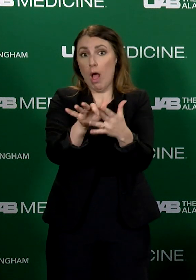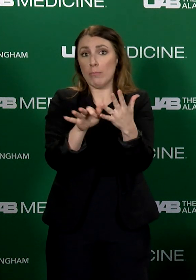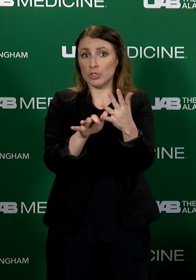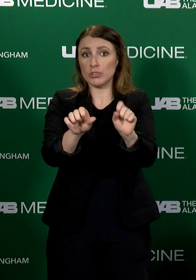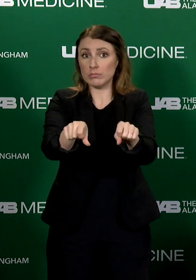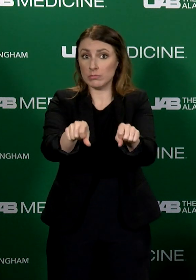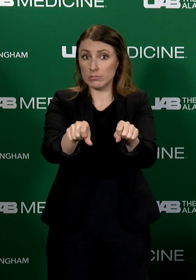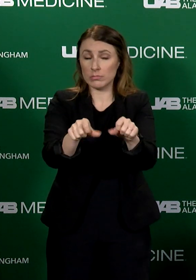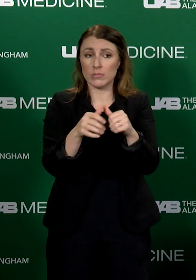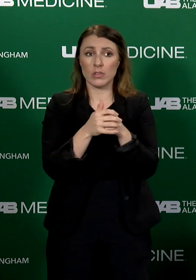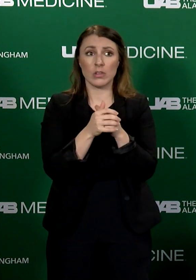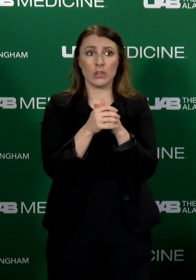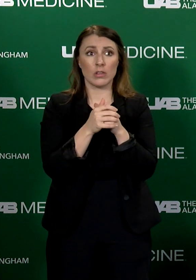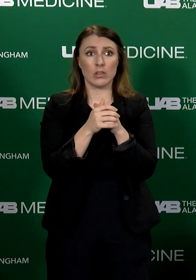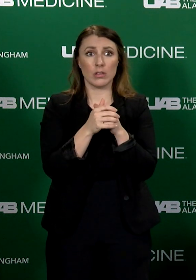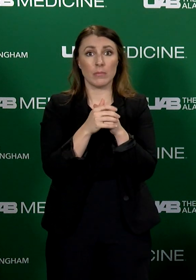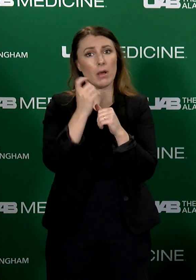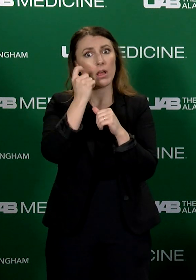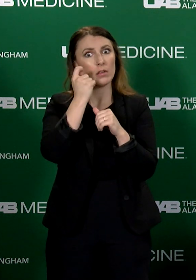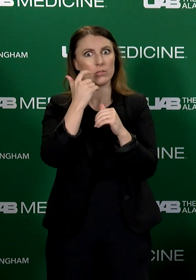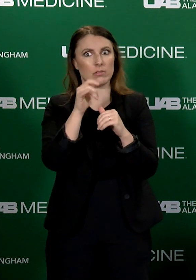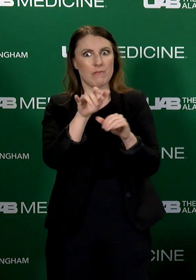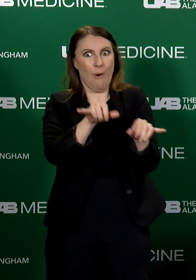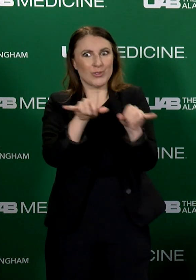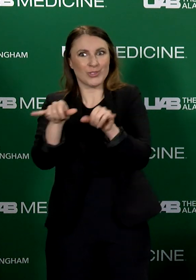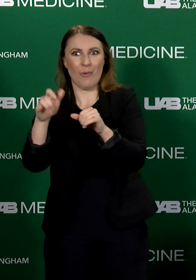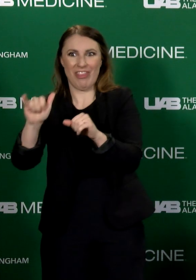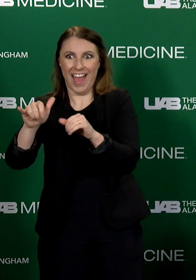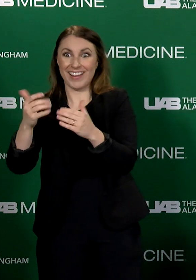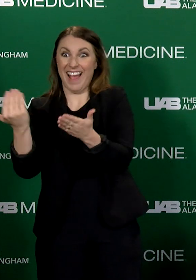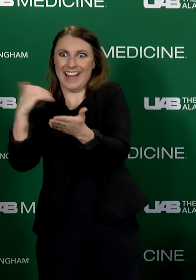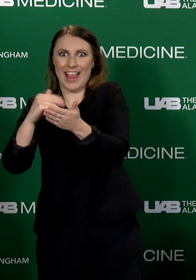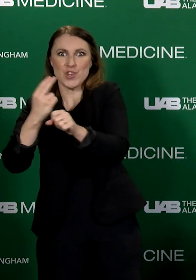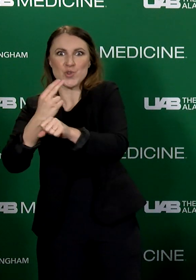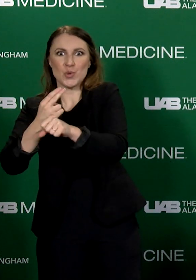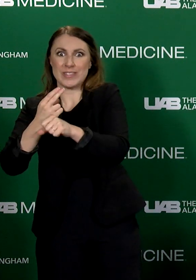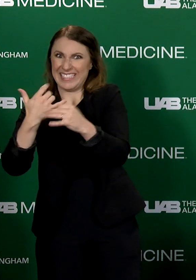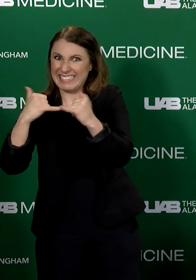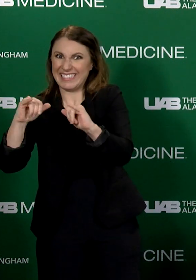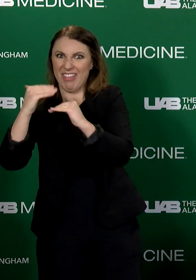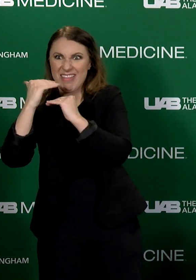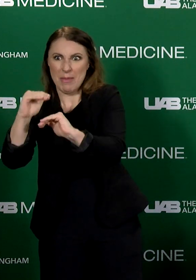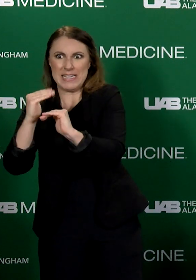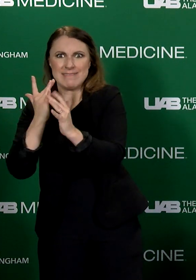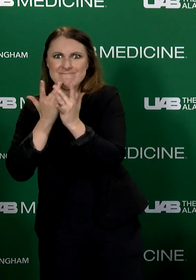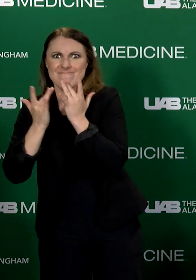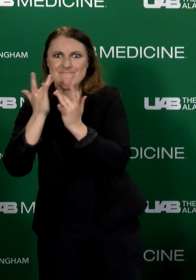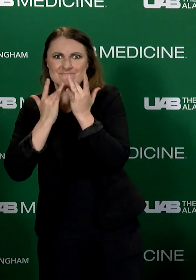option is also of limited and supply so we began very early trying to procure